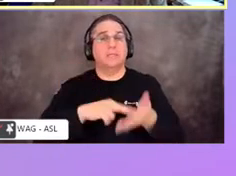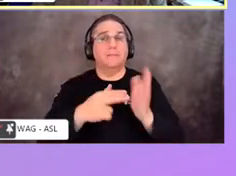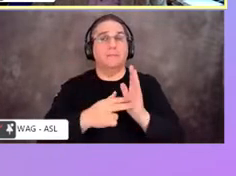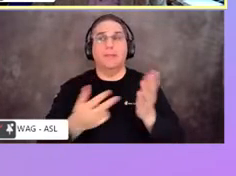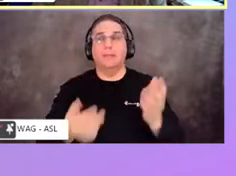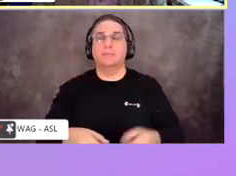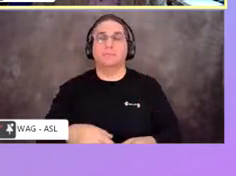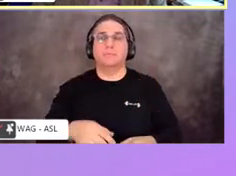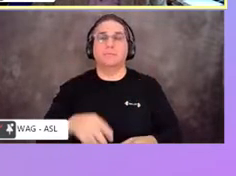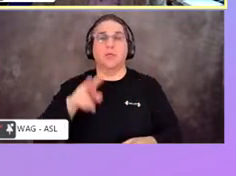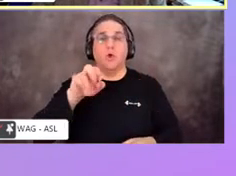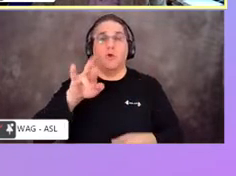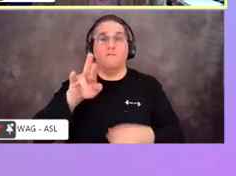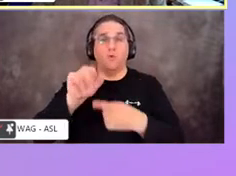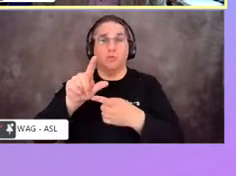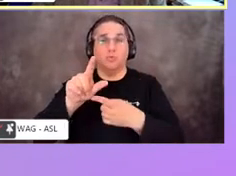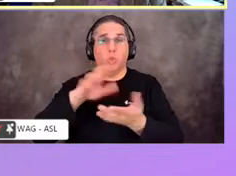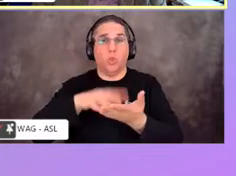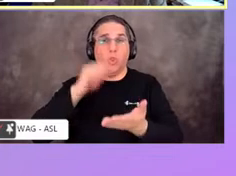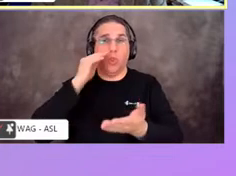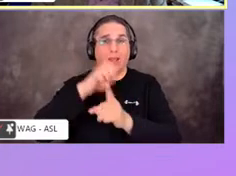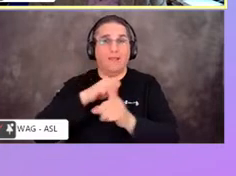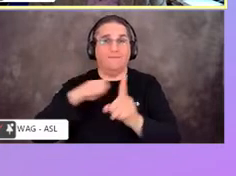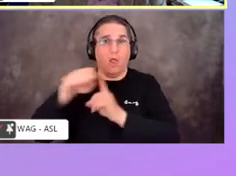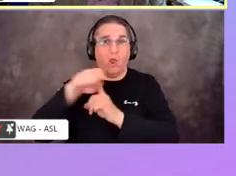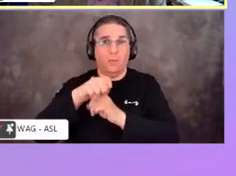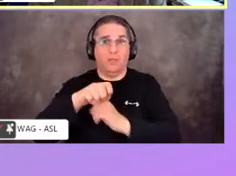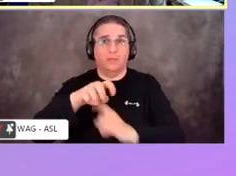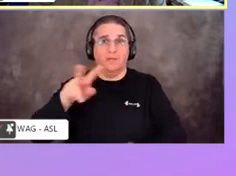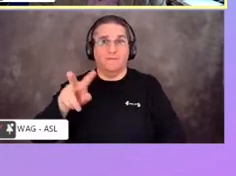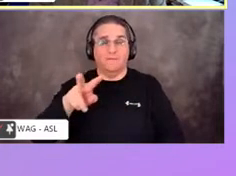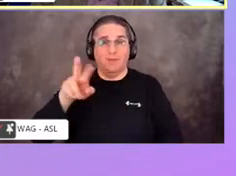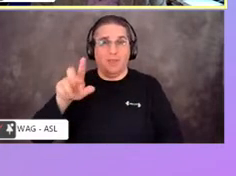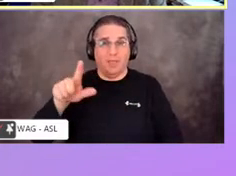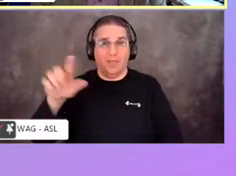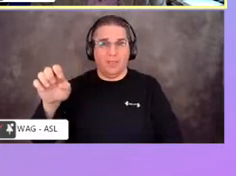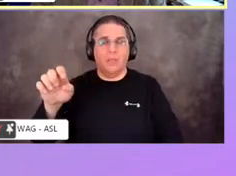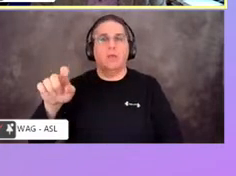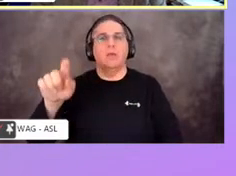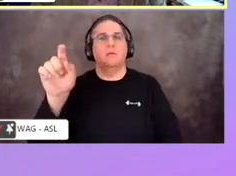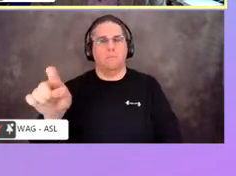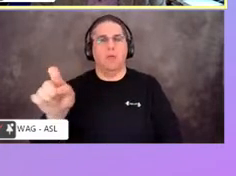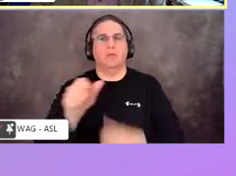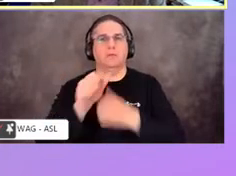that's a really interesting component to the scope of the